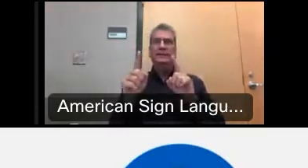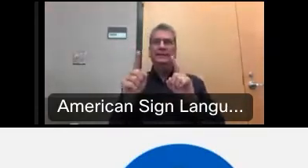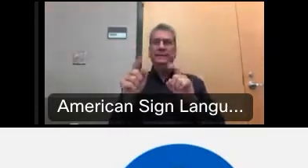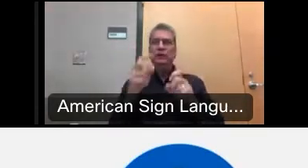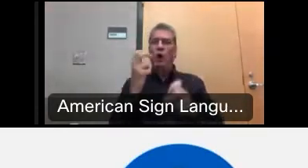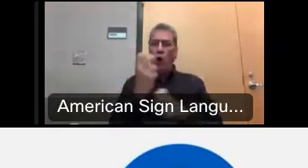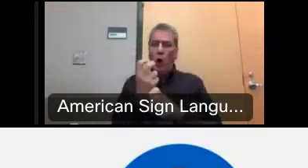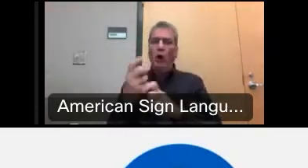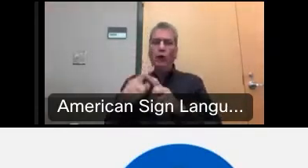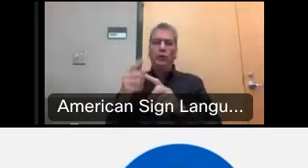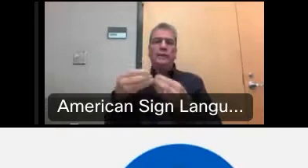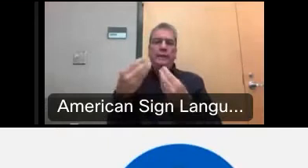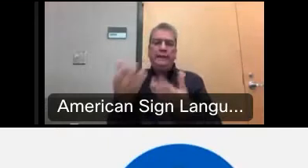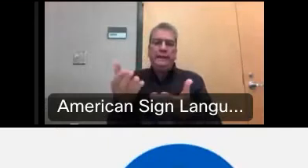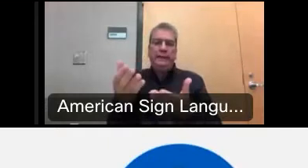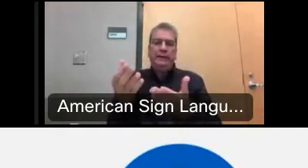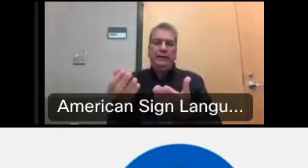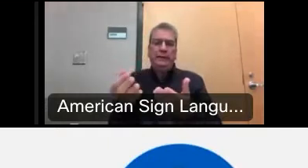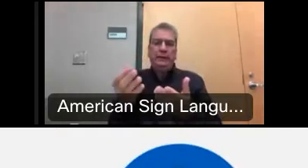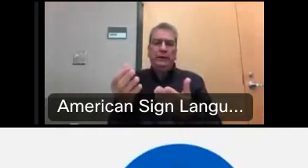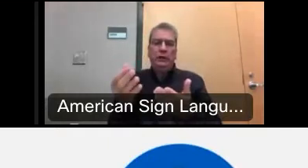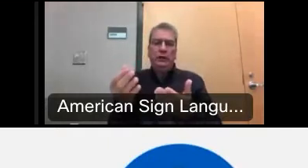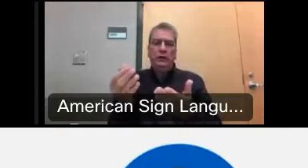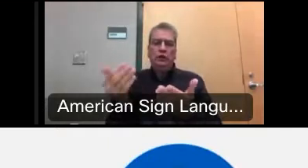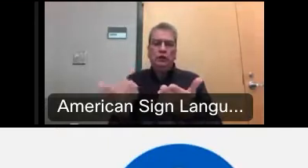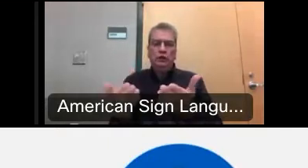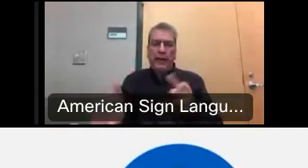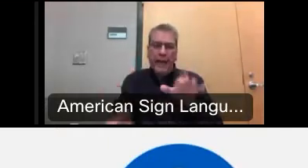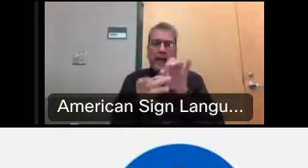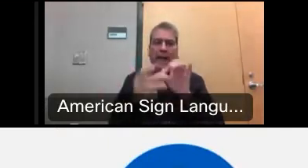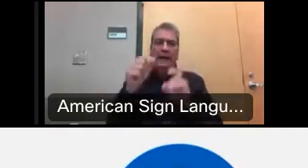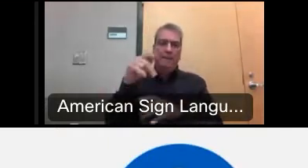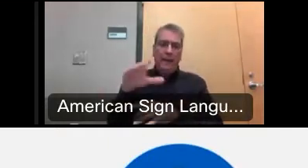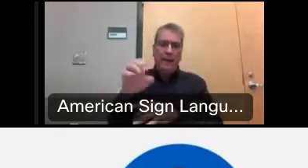and it was also 1 of 2 parameters that we had where the denominator was the entire population